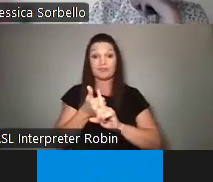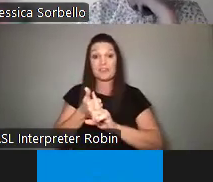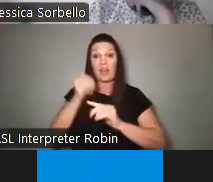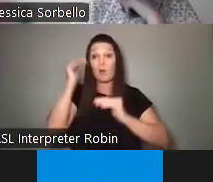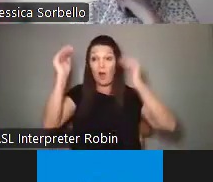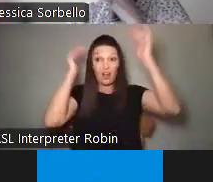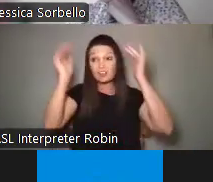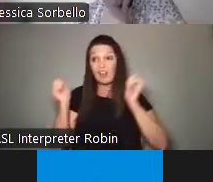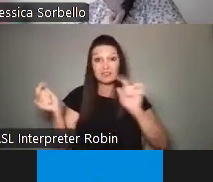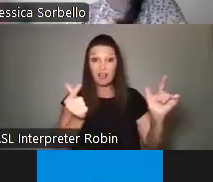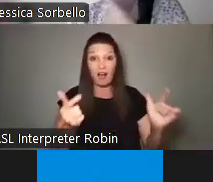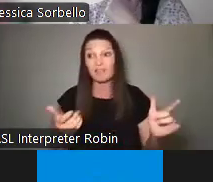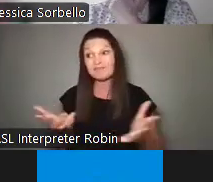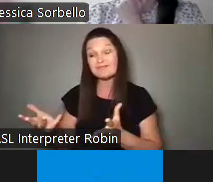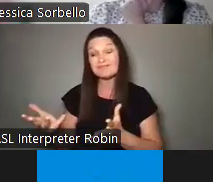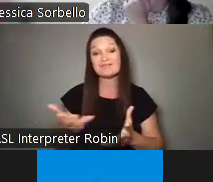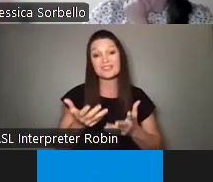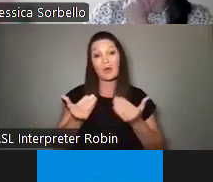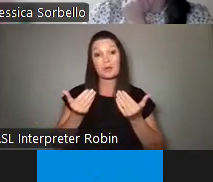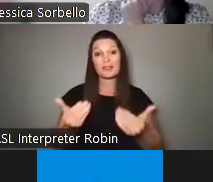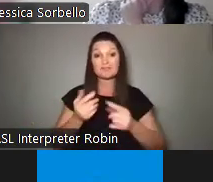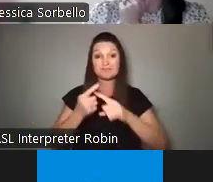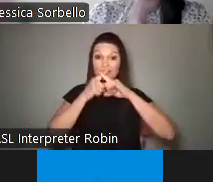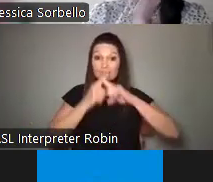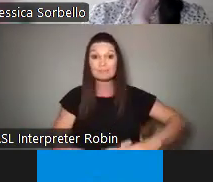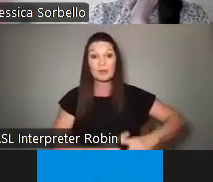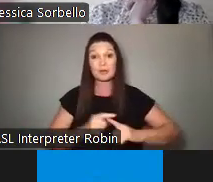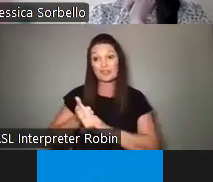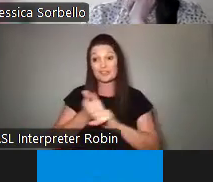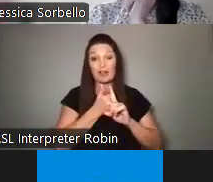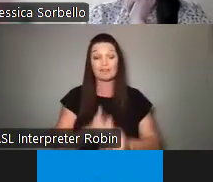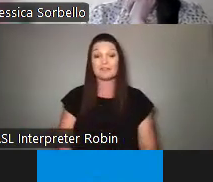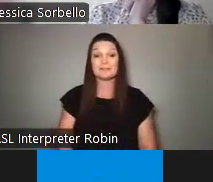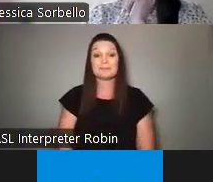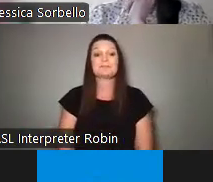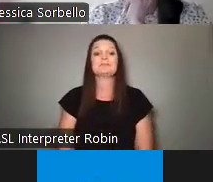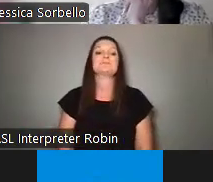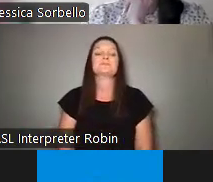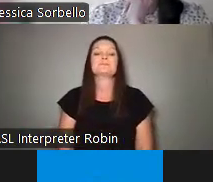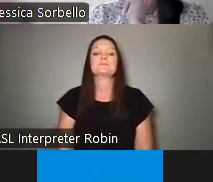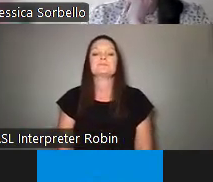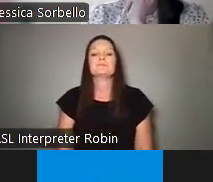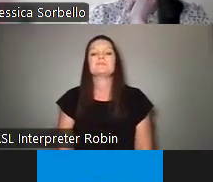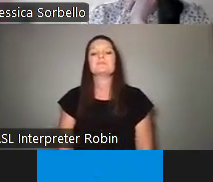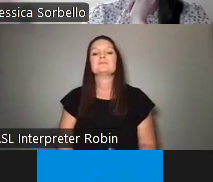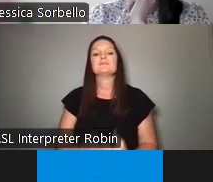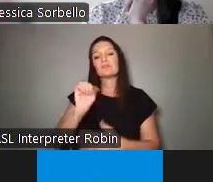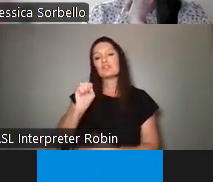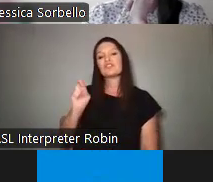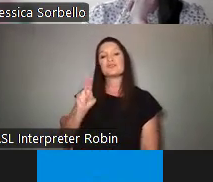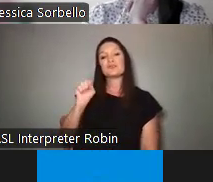»BLAISE BRYANT: Thanks Susanne. That definitely makes